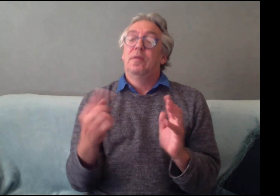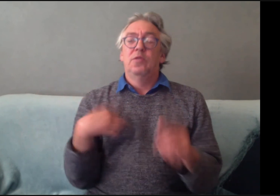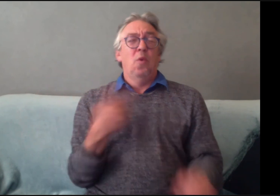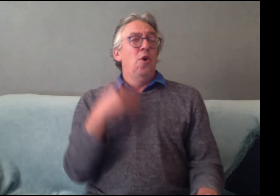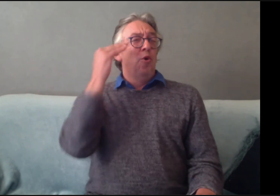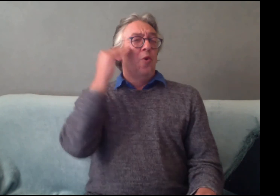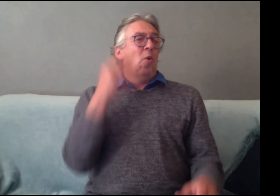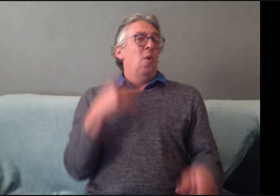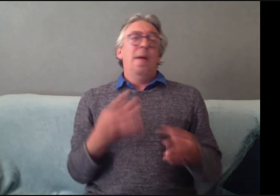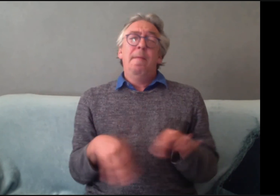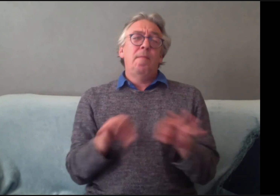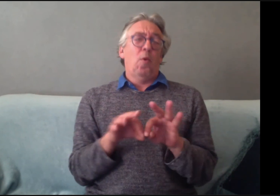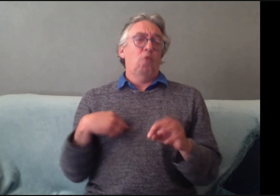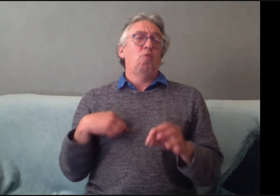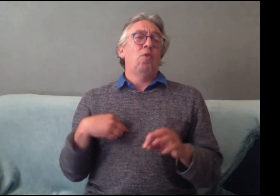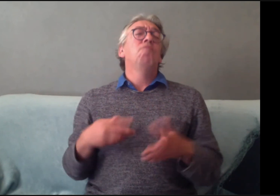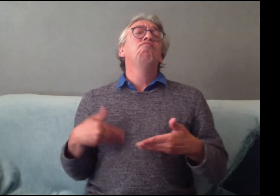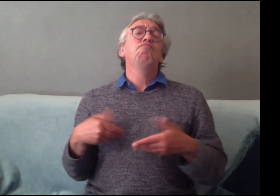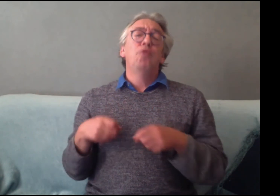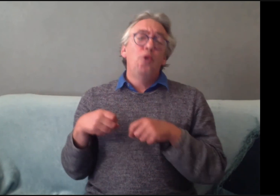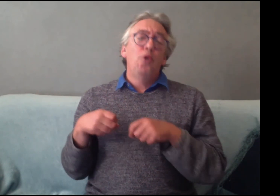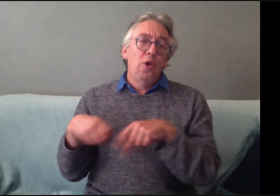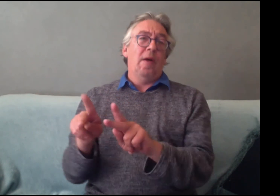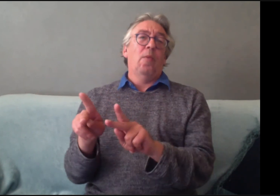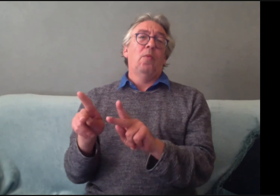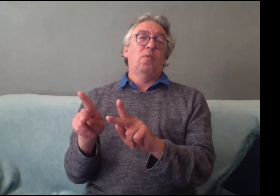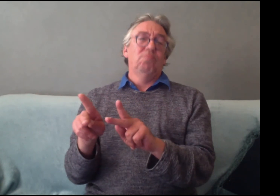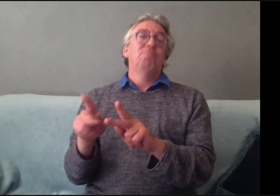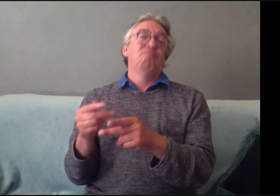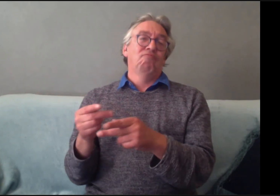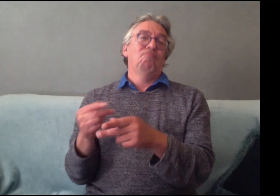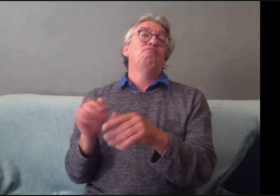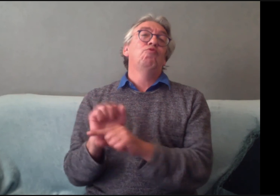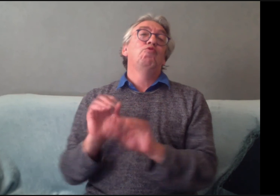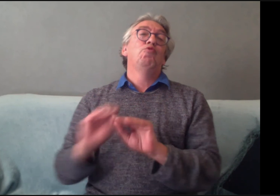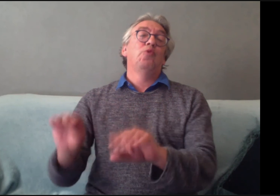but it's not like in the current EU aid volunteer initiative